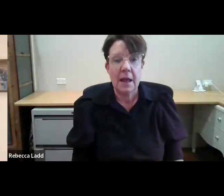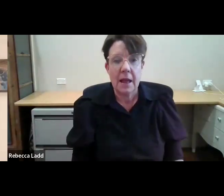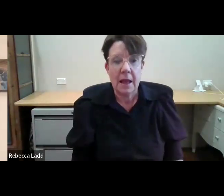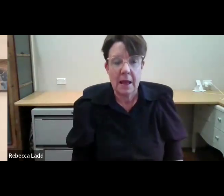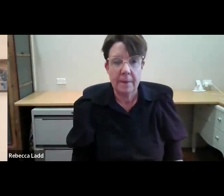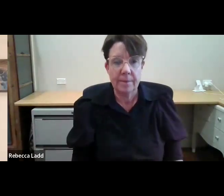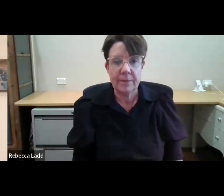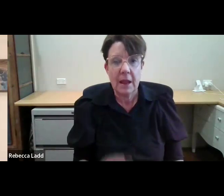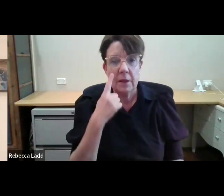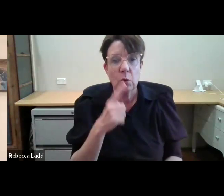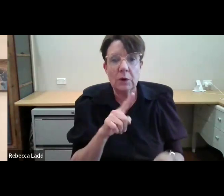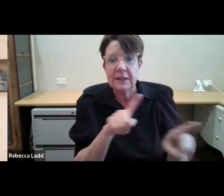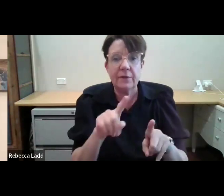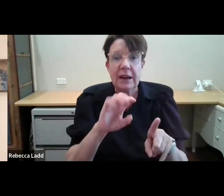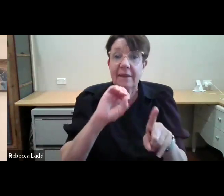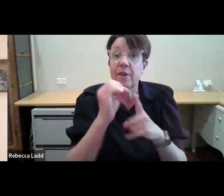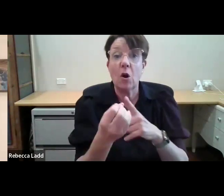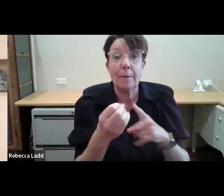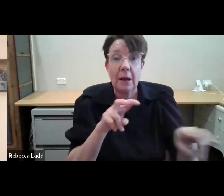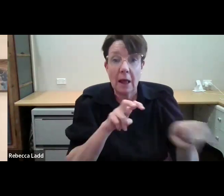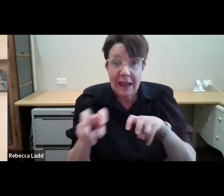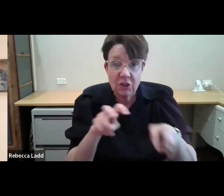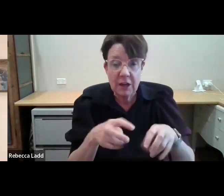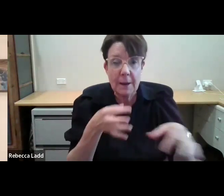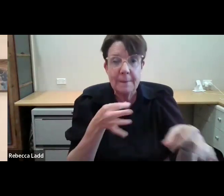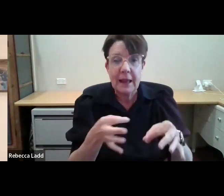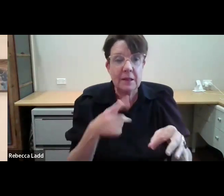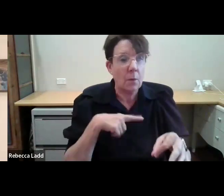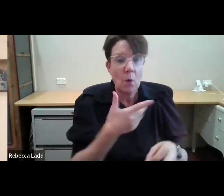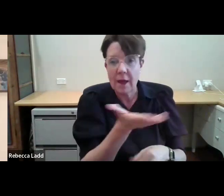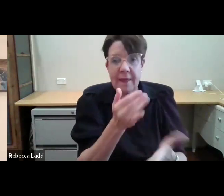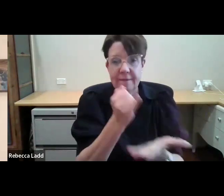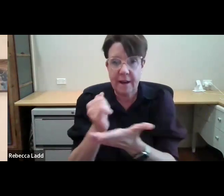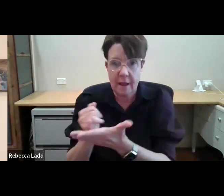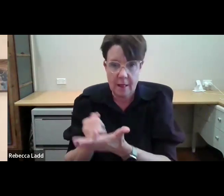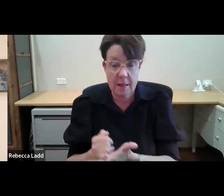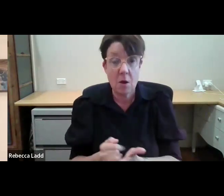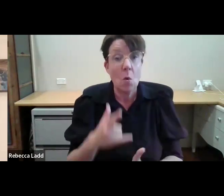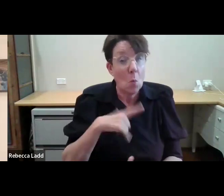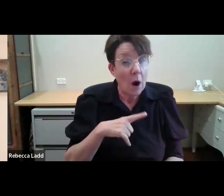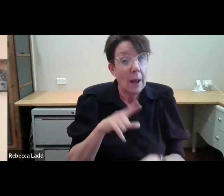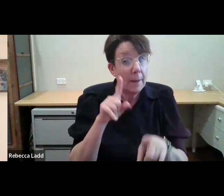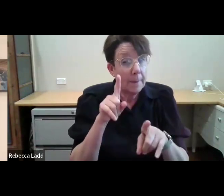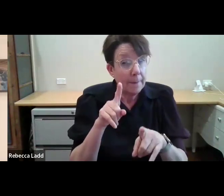they fail is that they fail to take people with them as they work through. So as